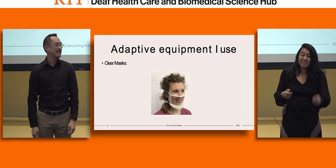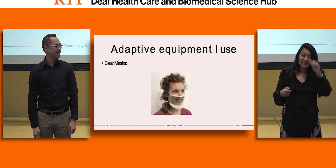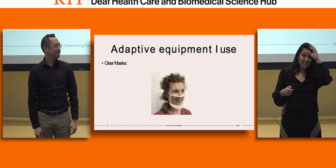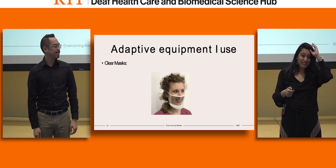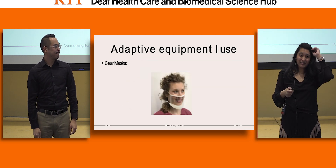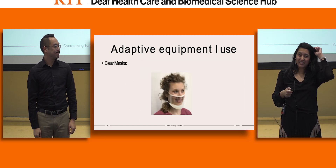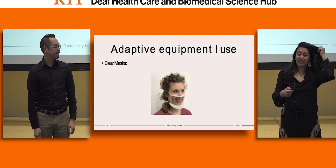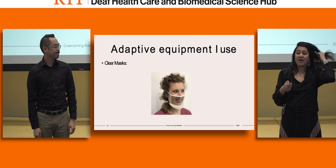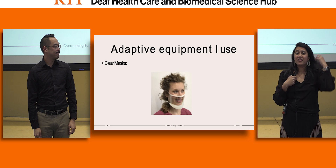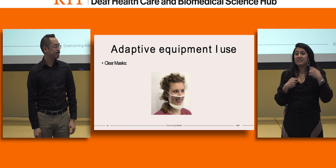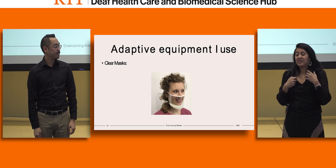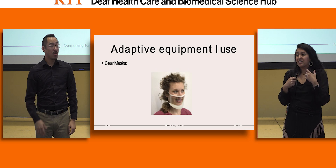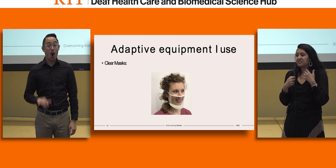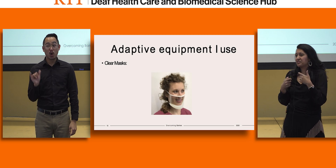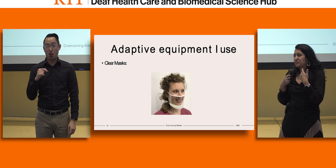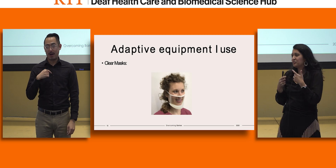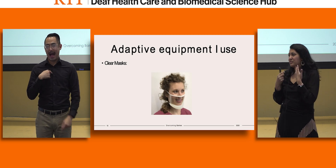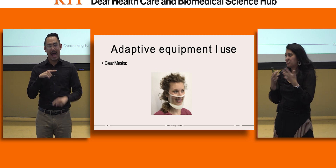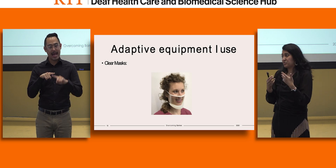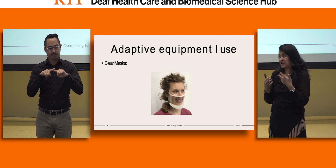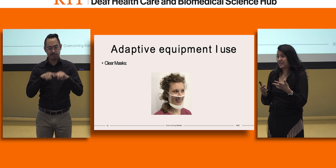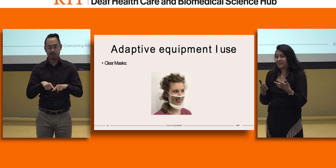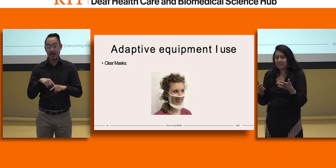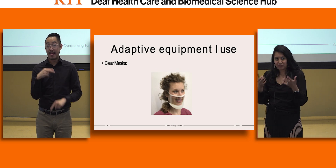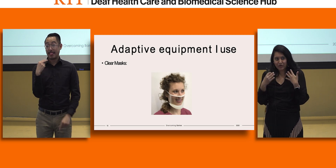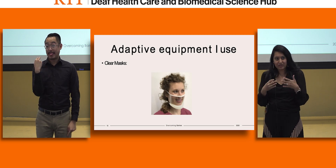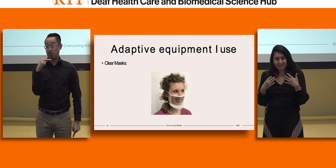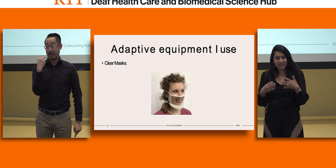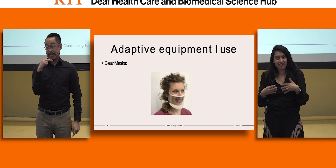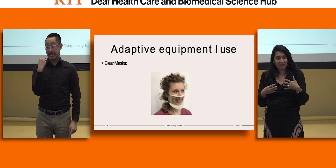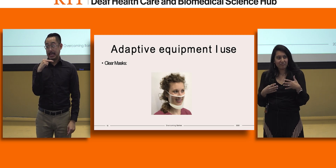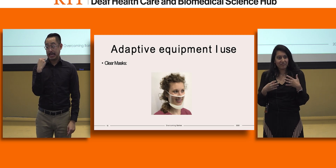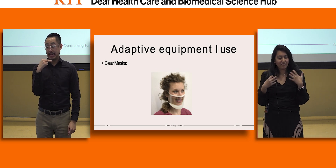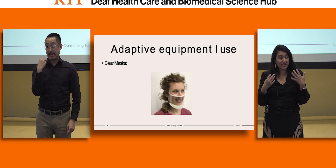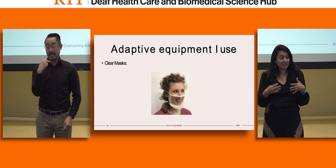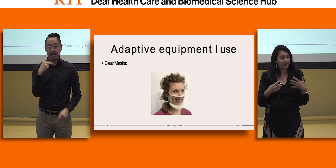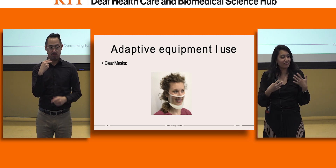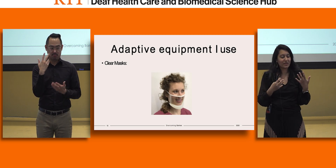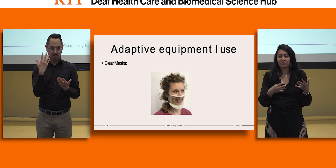And then, the other thing, I actually use lip reading in part to help myself be able